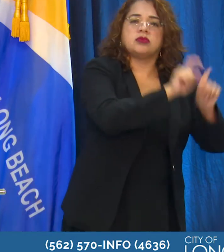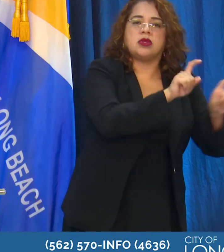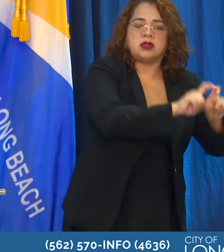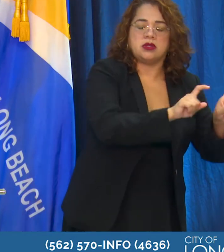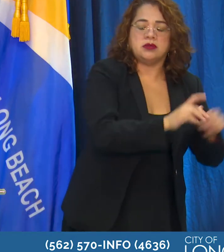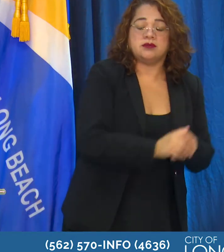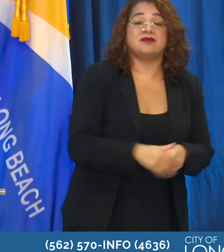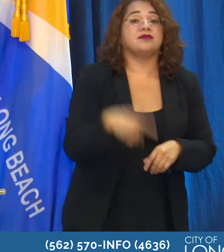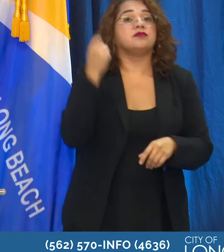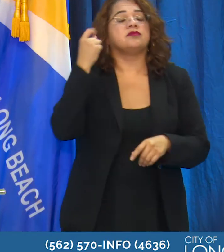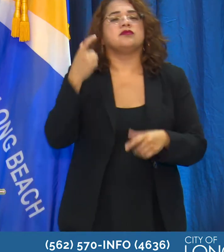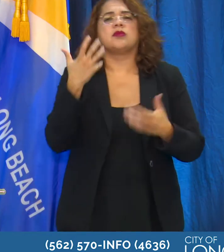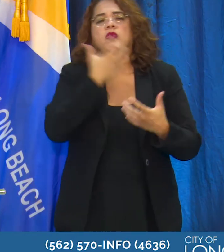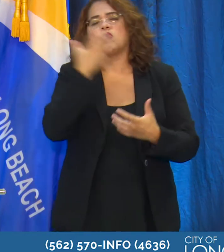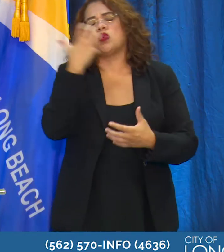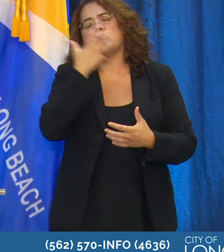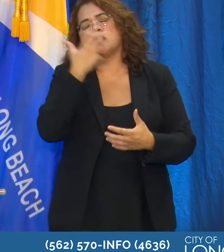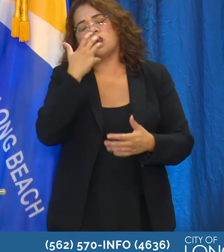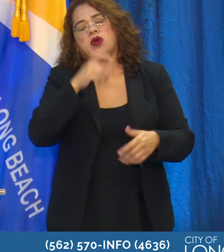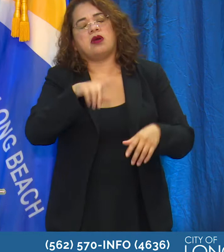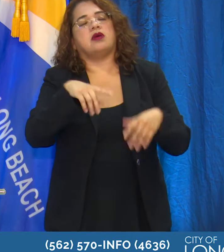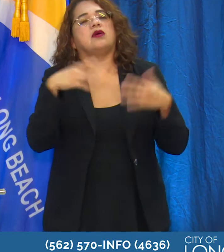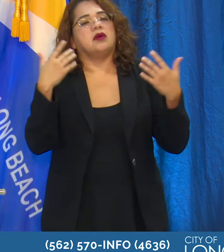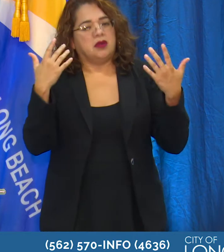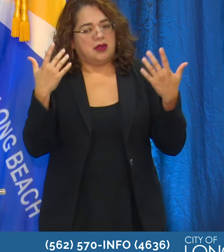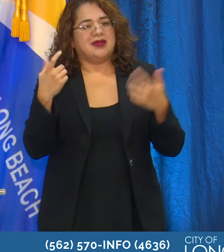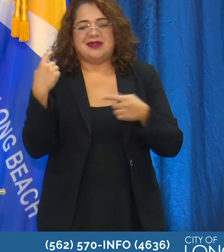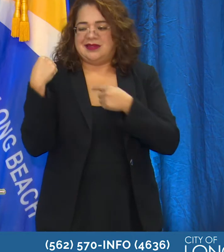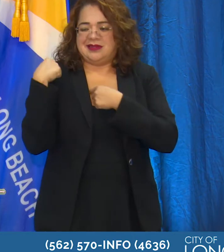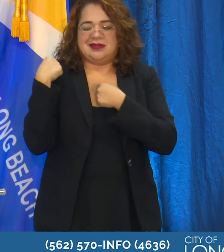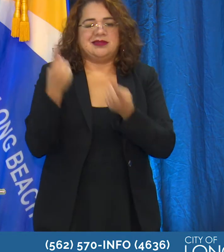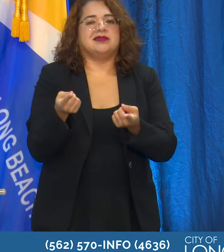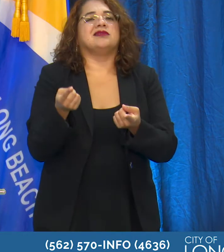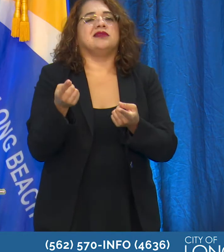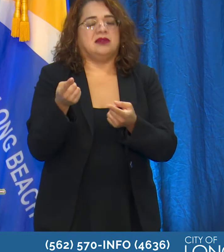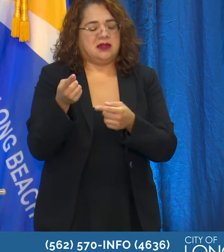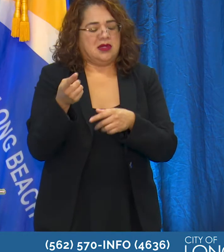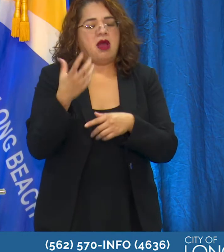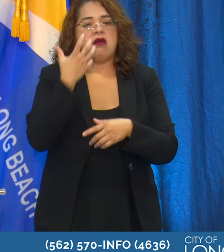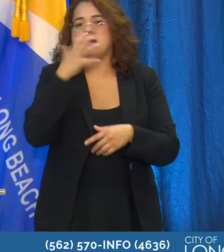So we've had incredible heat over the last week and given that the high temperatures